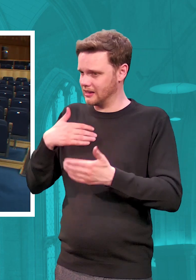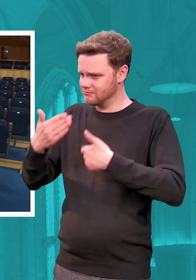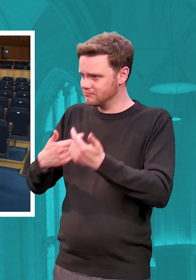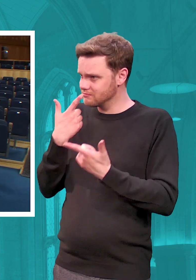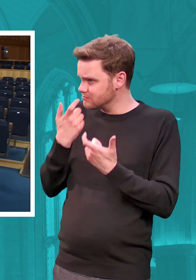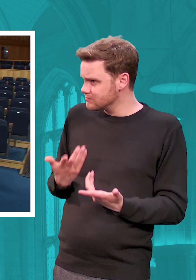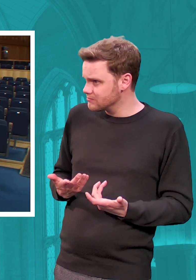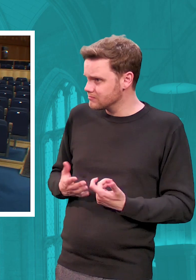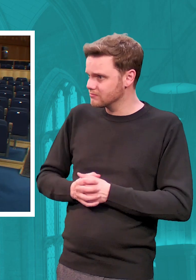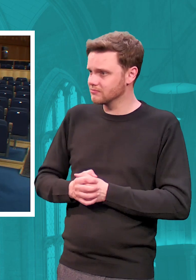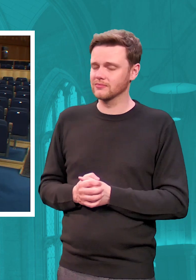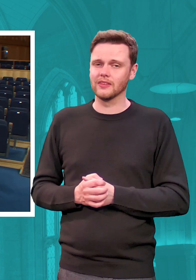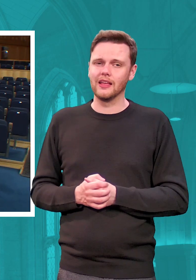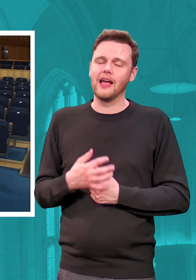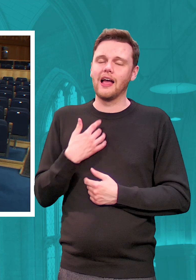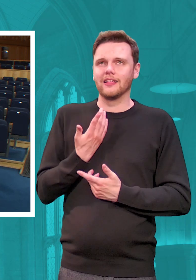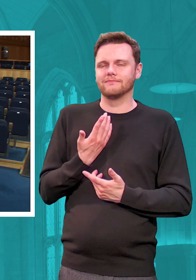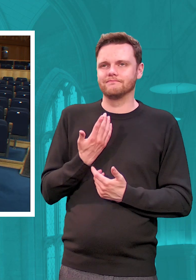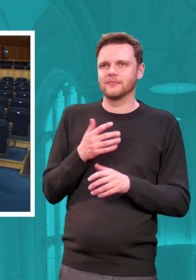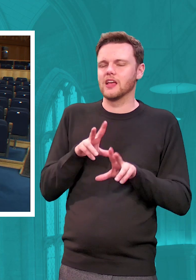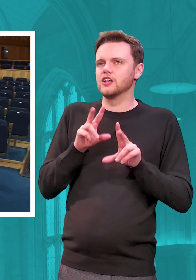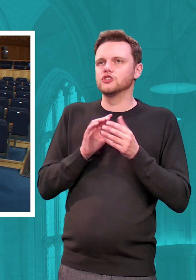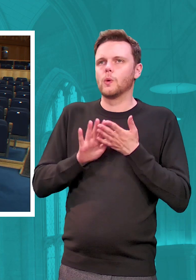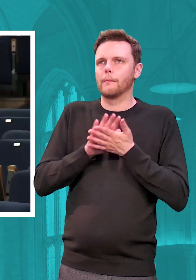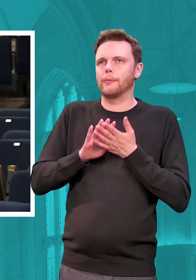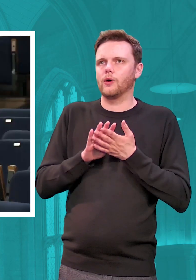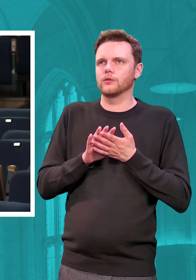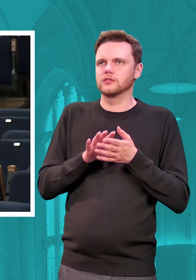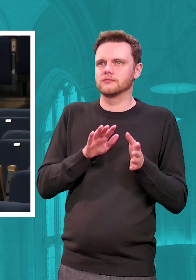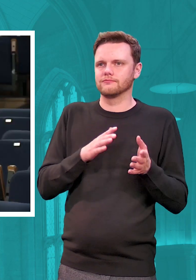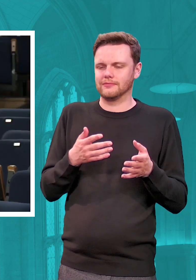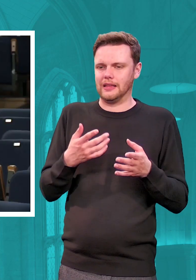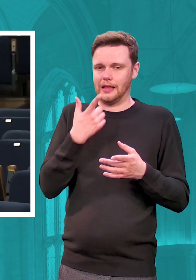Dave, it's probably not about getting buy-in, as much